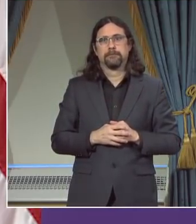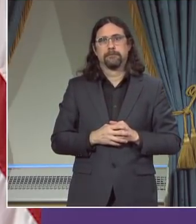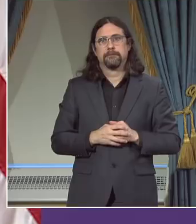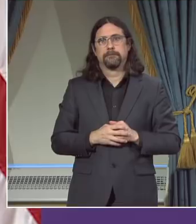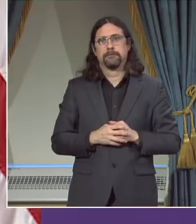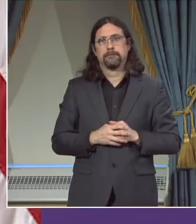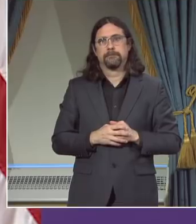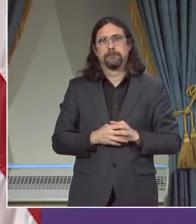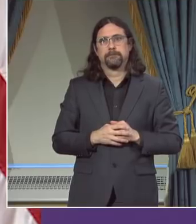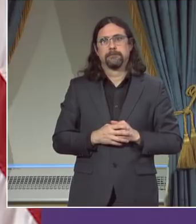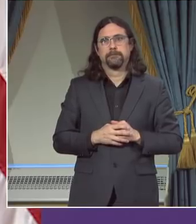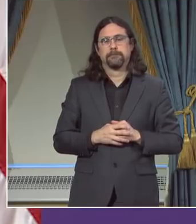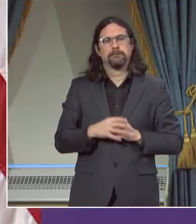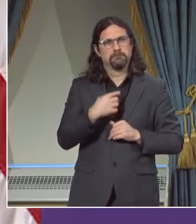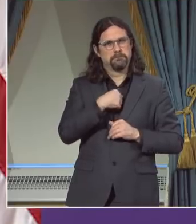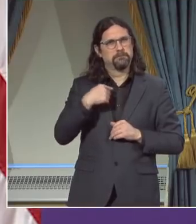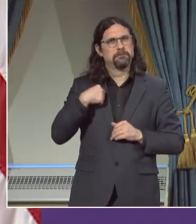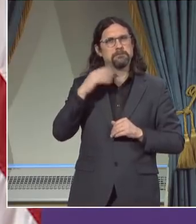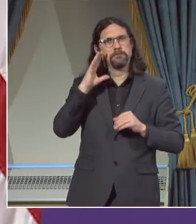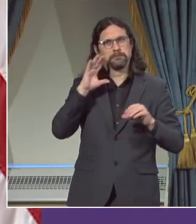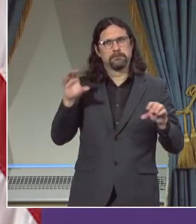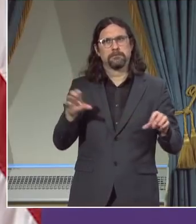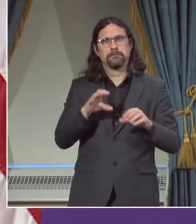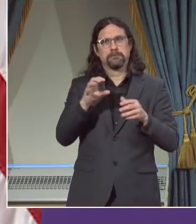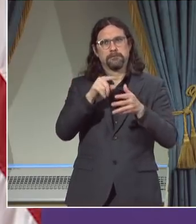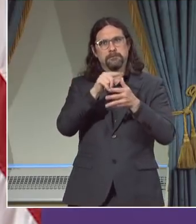WILL SIMPLY DO A SEIRESO F REDICT